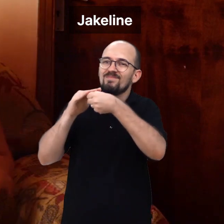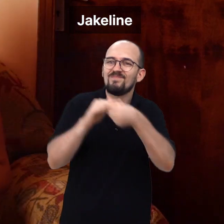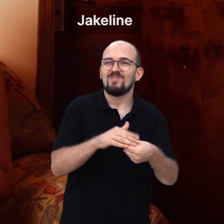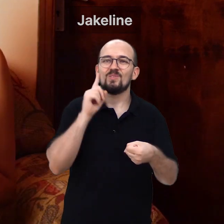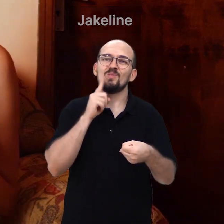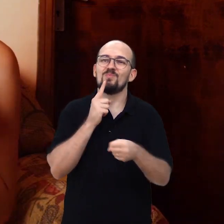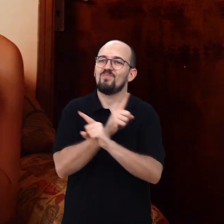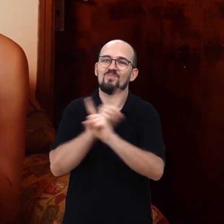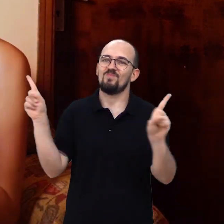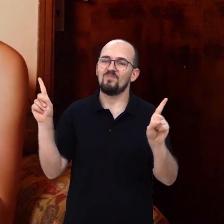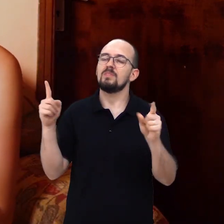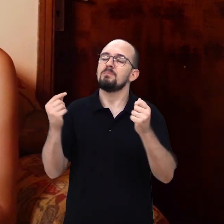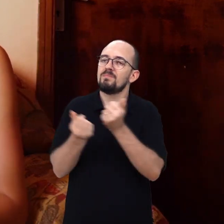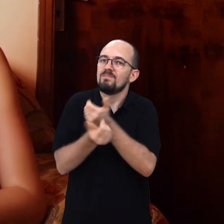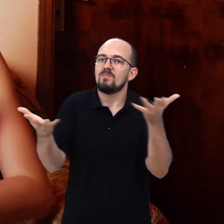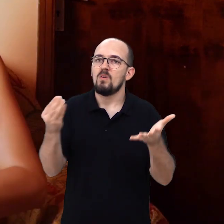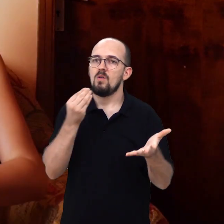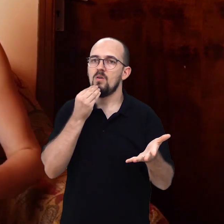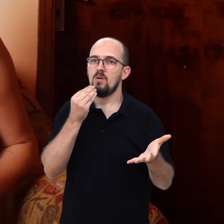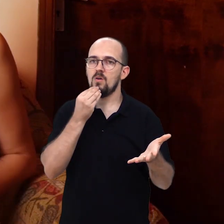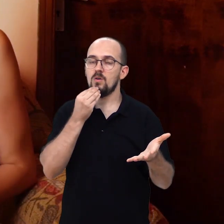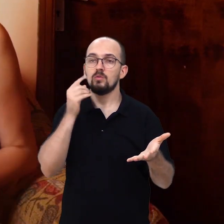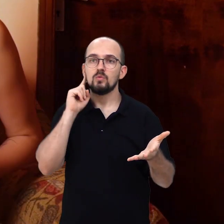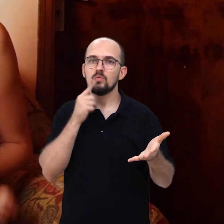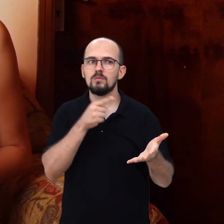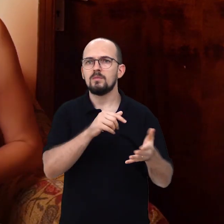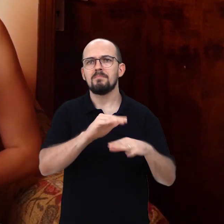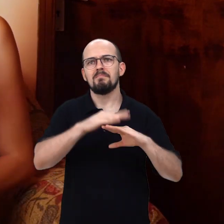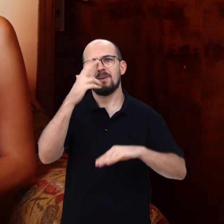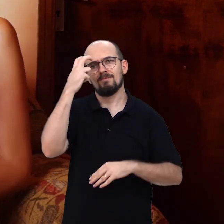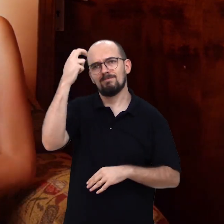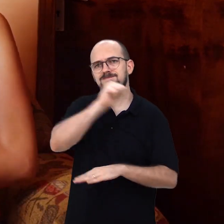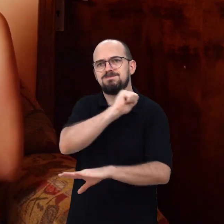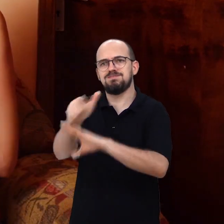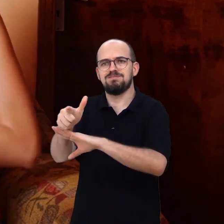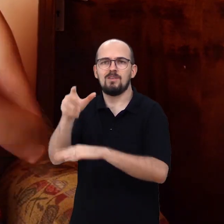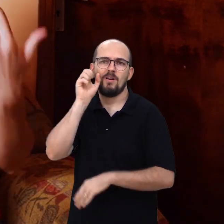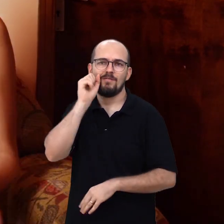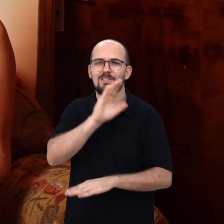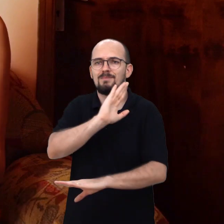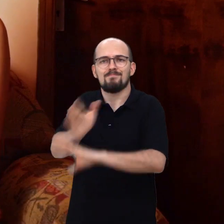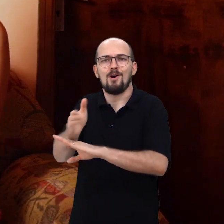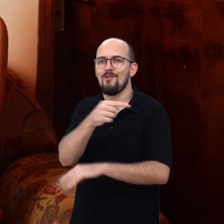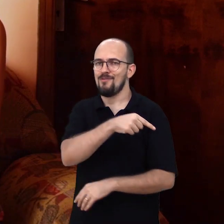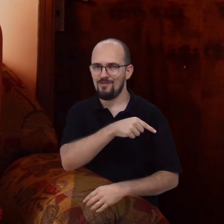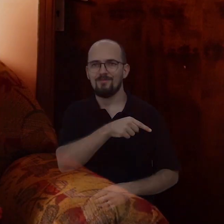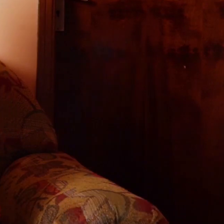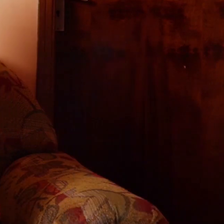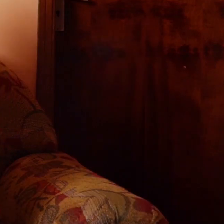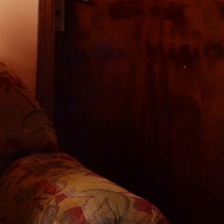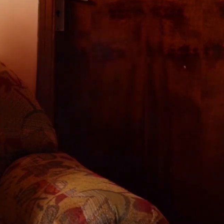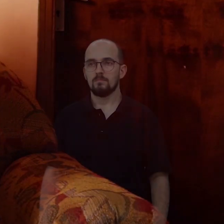[JAKELINE] Yes, people need to stop hindering the Deaf. Start giving them more opportunities. Because the Deaf are way smarter than the hearing.